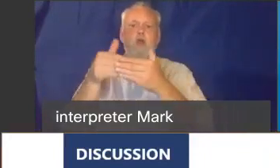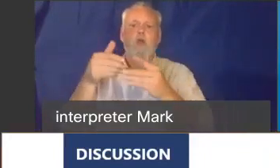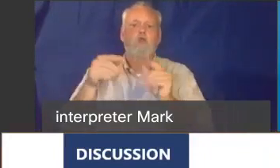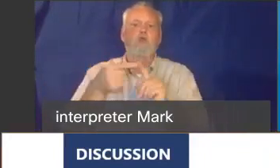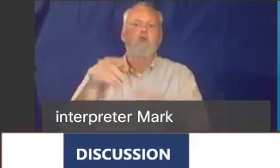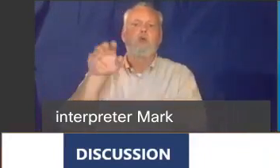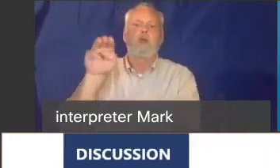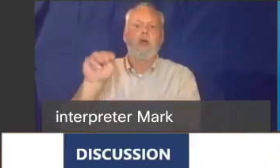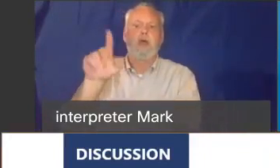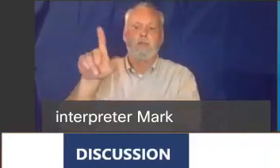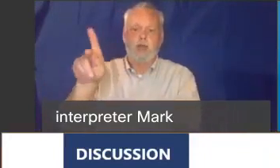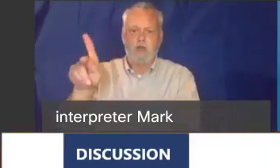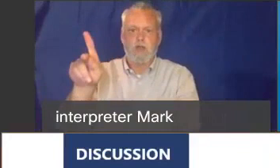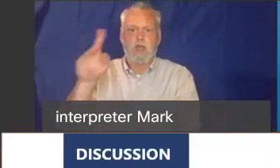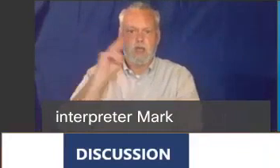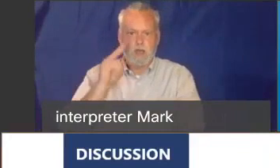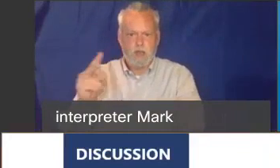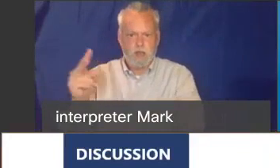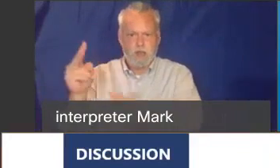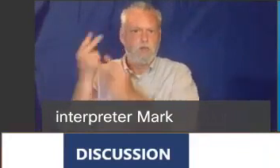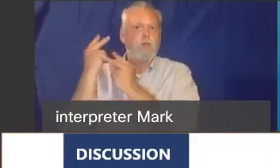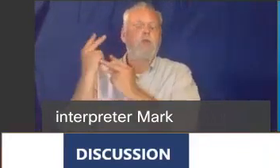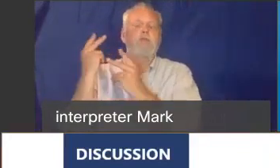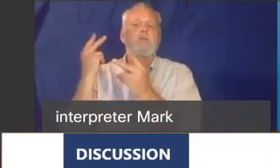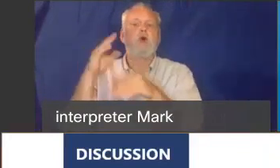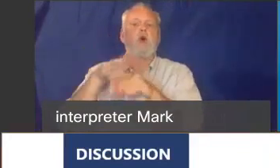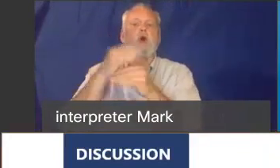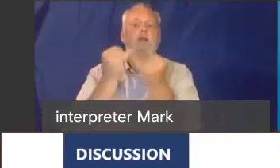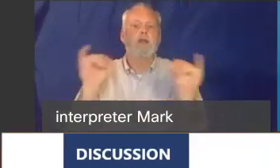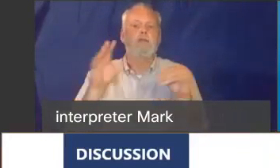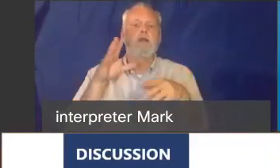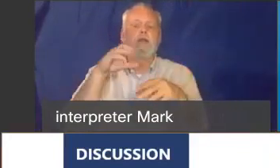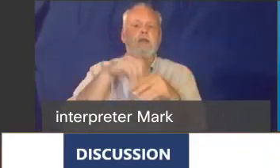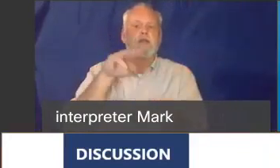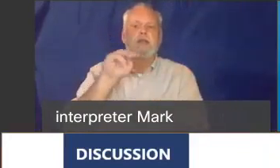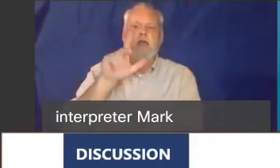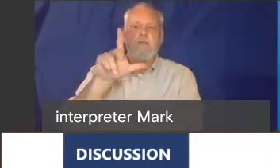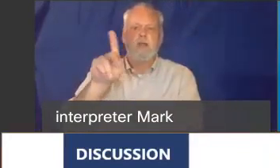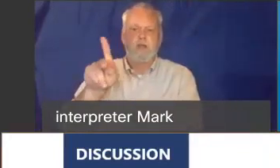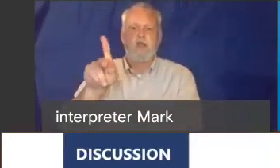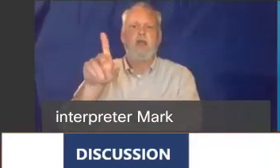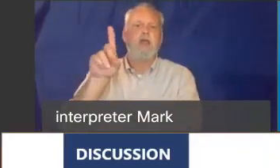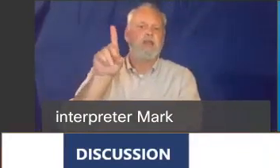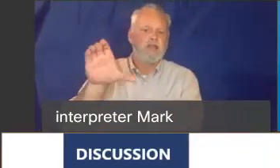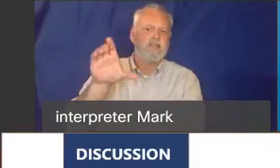On Independence Avenue, which is. In the war memorial area.